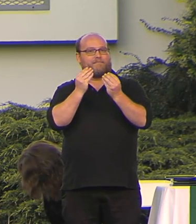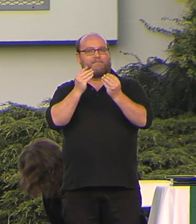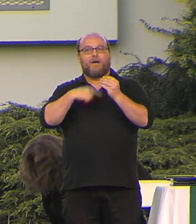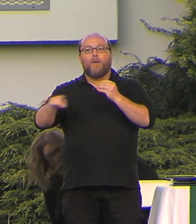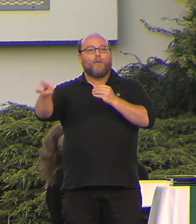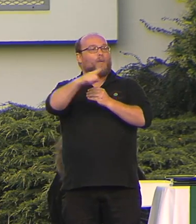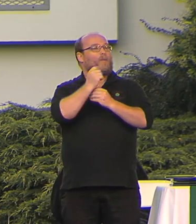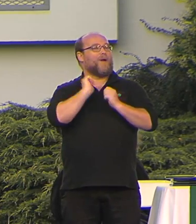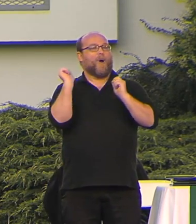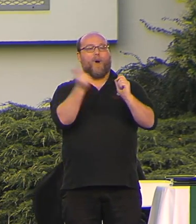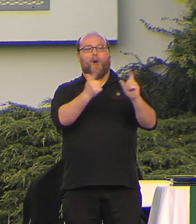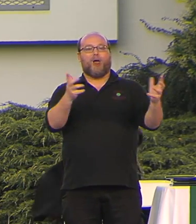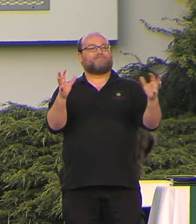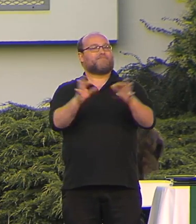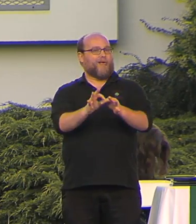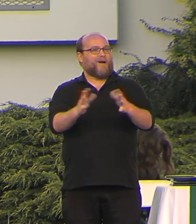Congratulations Franklin class of 2021.